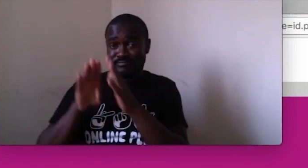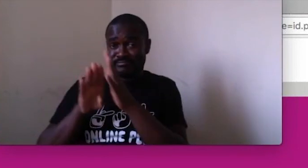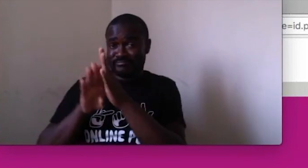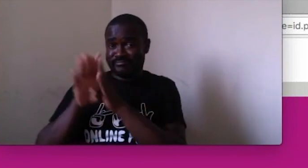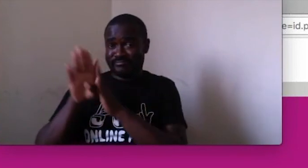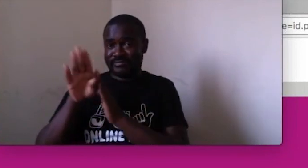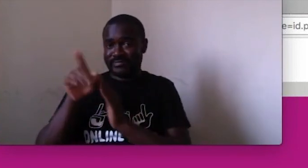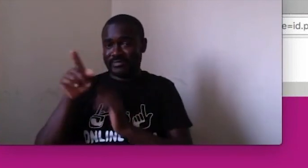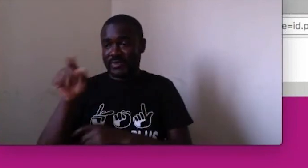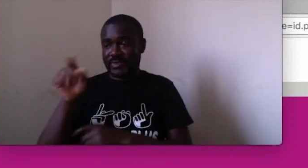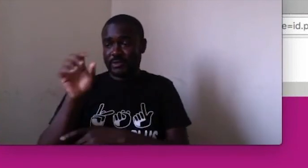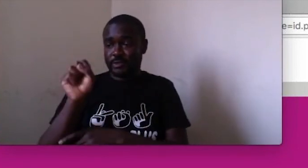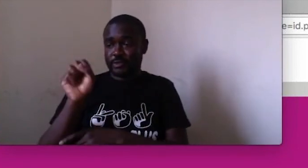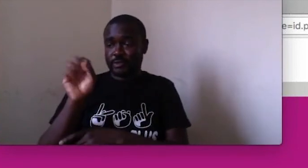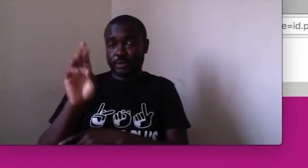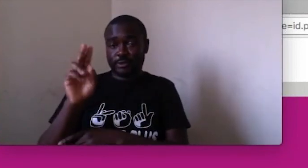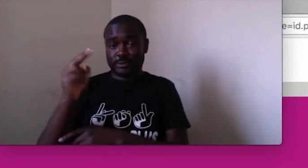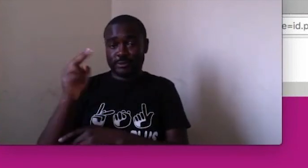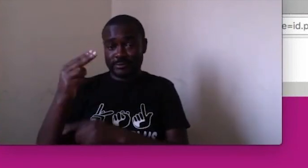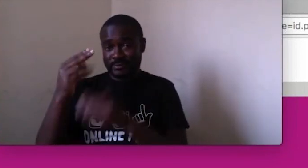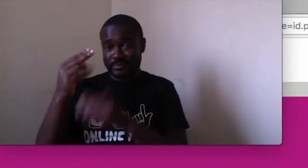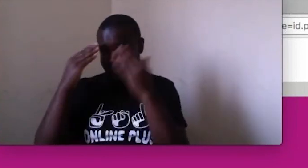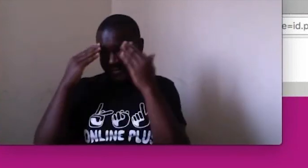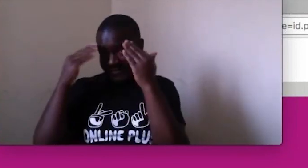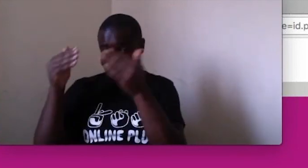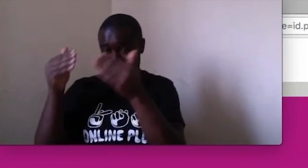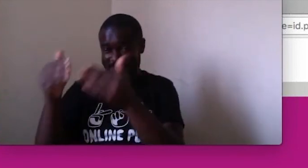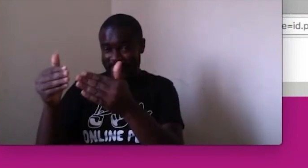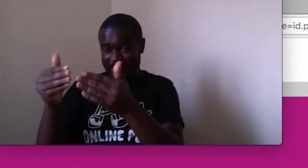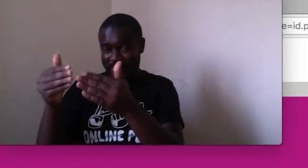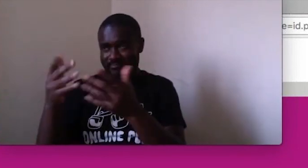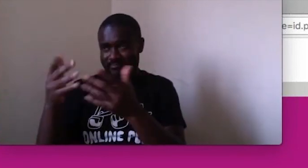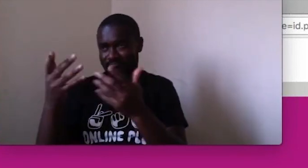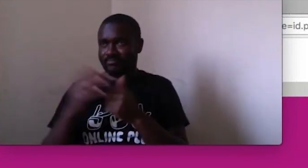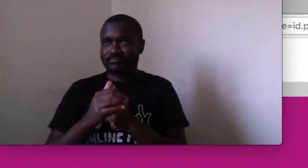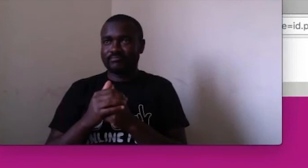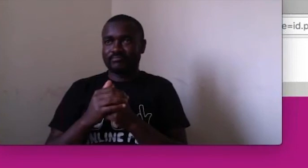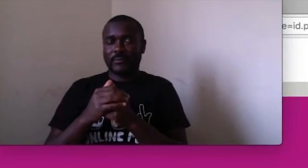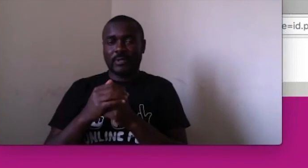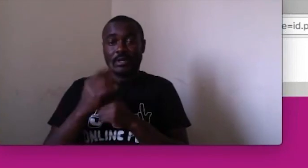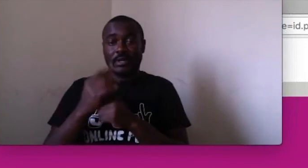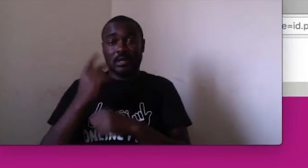The reason why I did this focussing on the sexual reproductive health